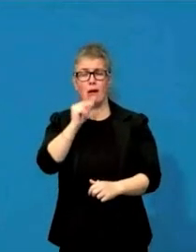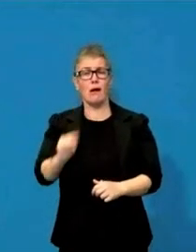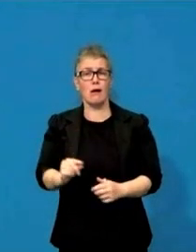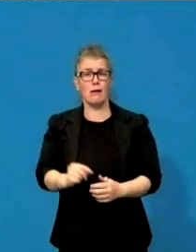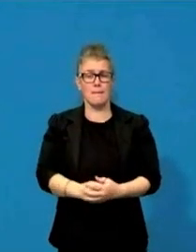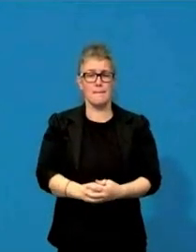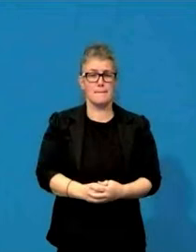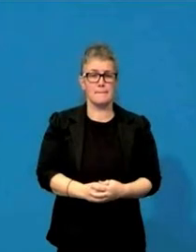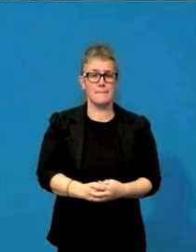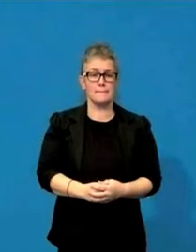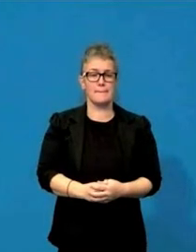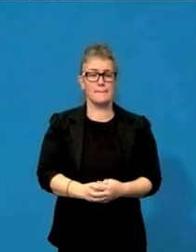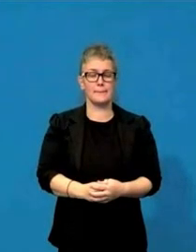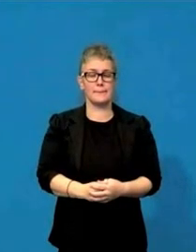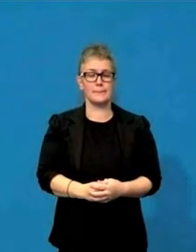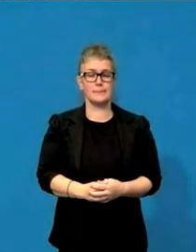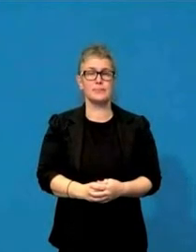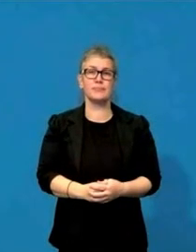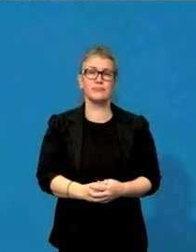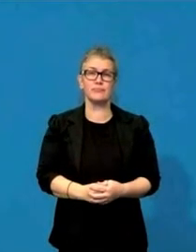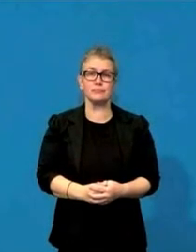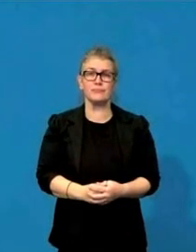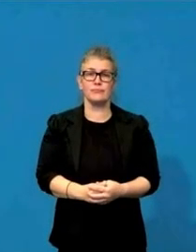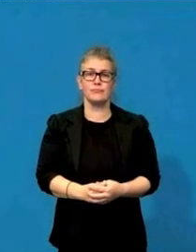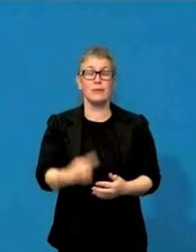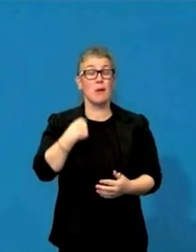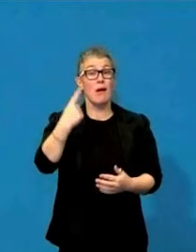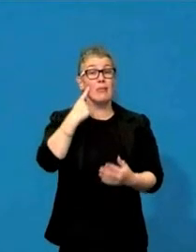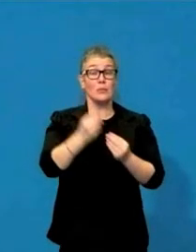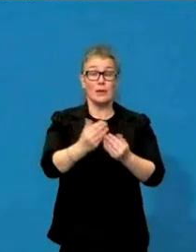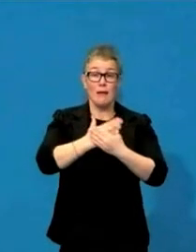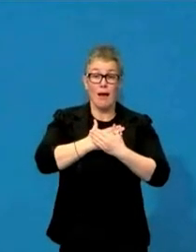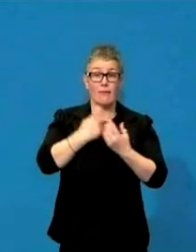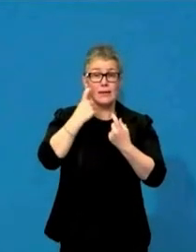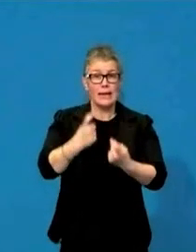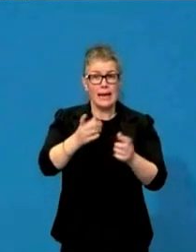But I think with a fair bit of love and care and attention and stuff like, the kid's - the